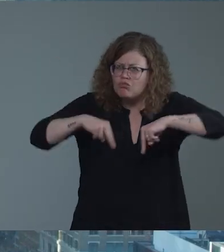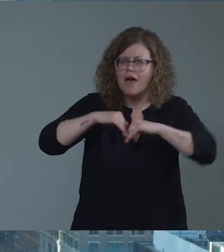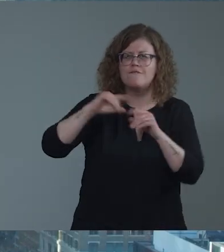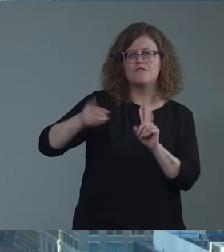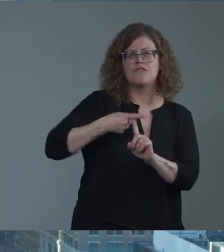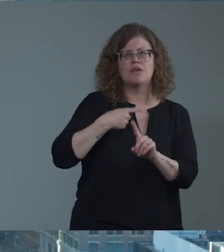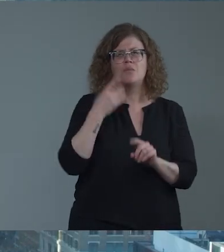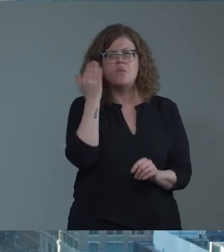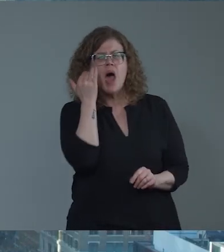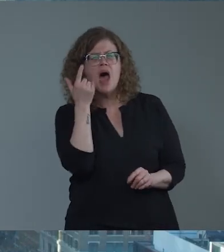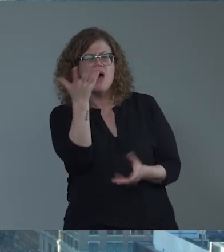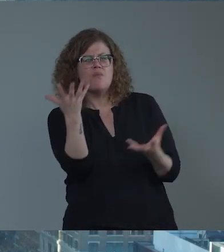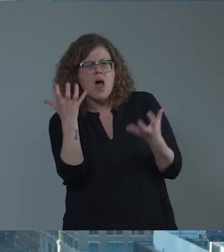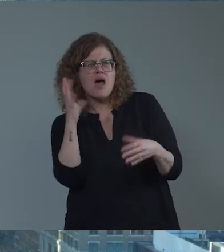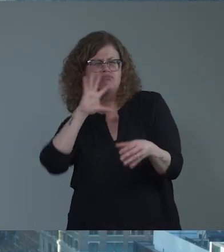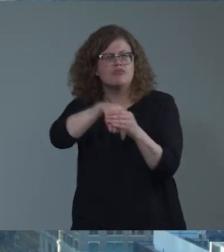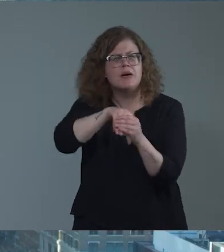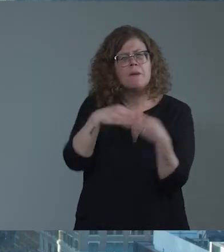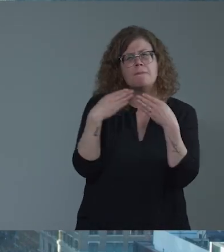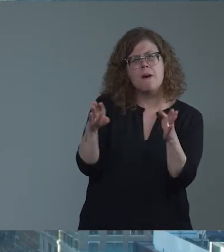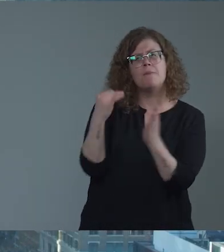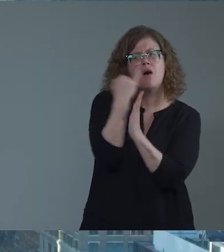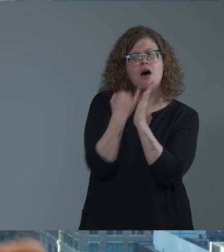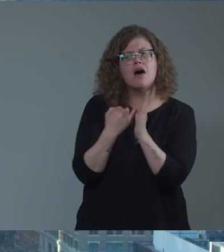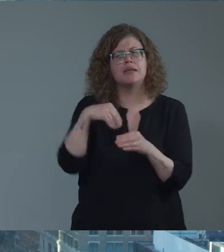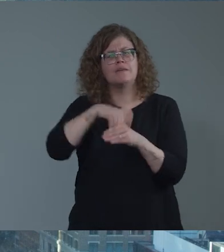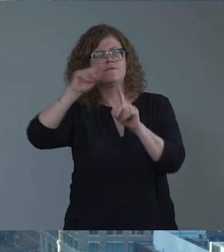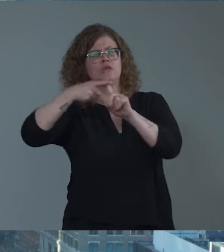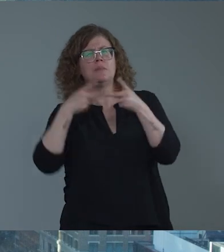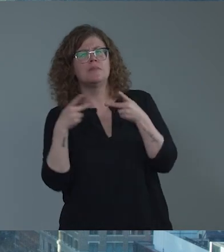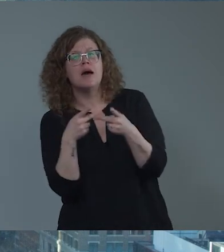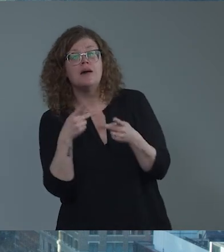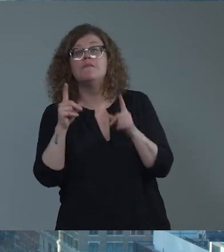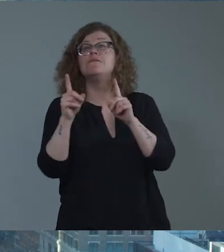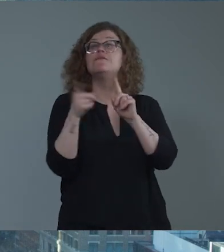and I didn't know that I could be that or they told stories that I understood